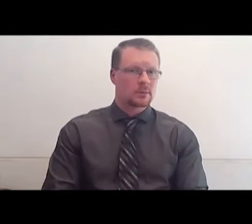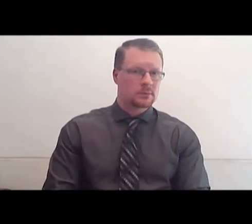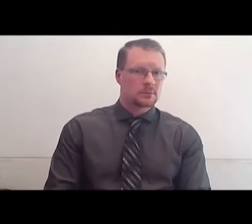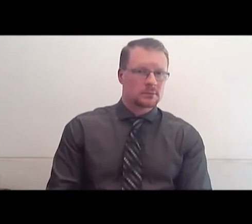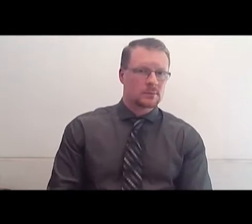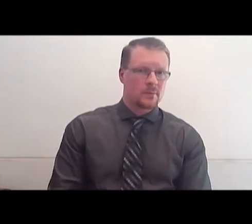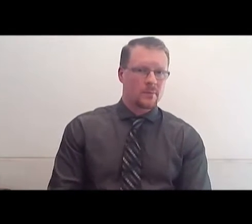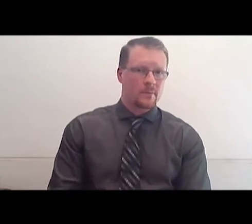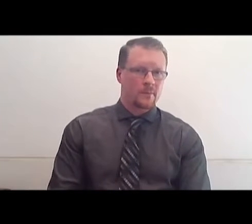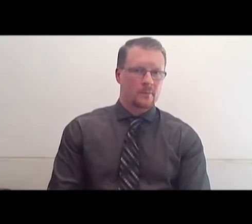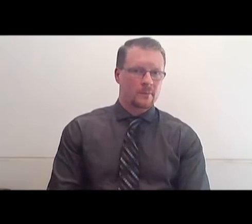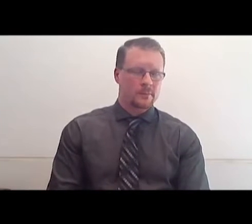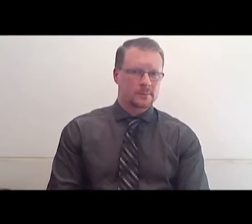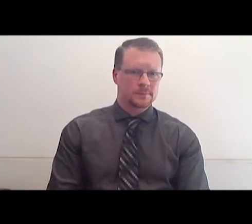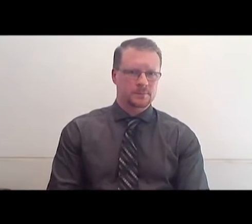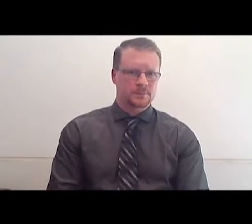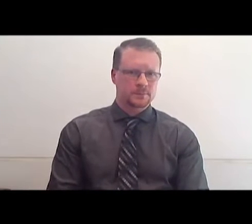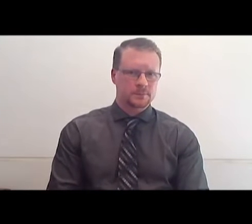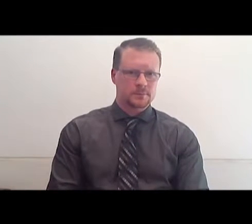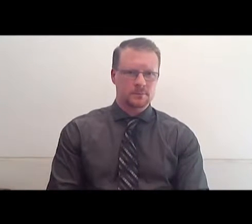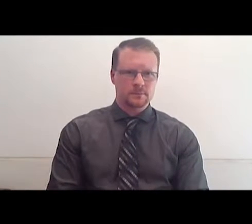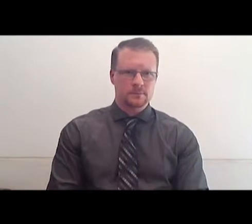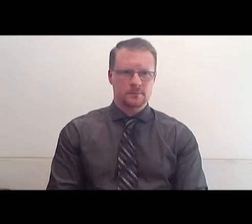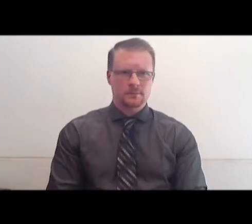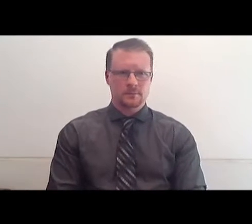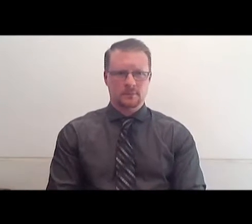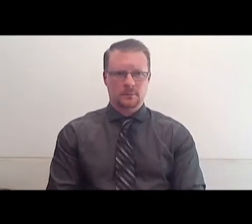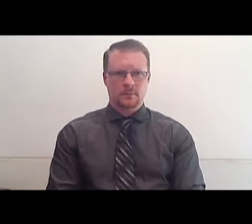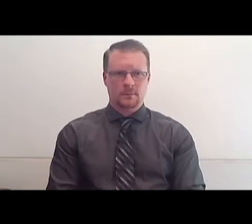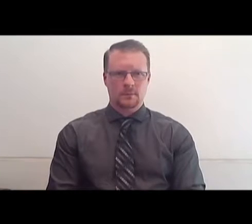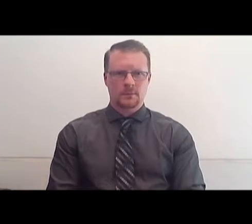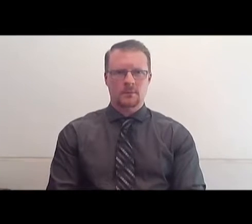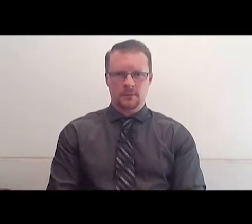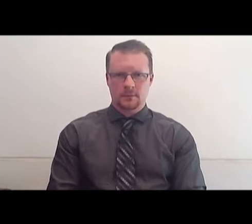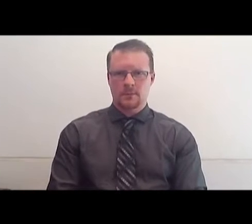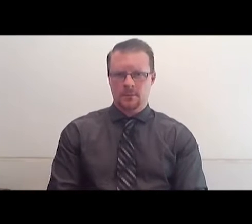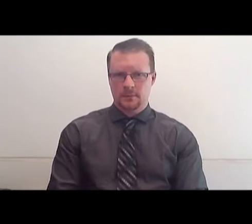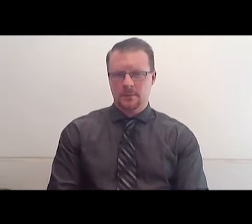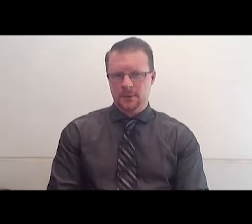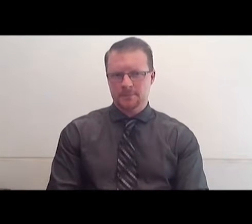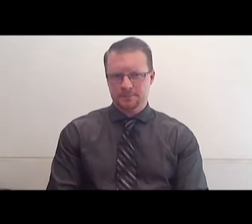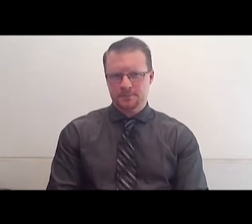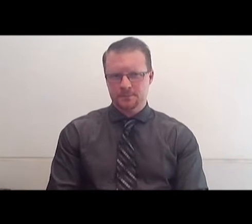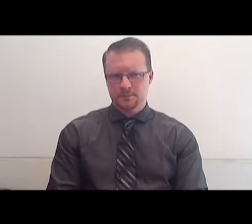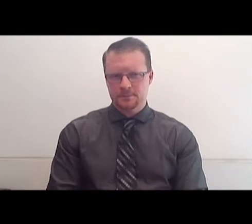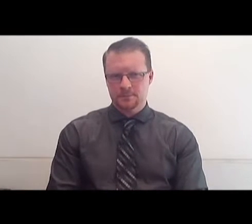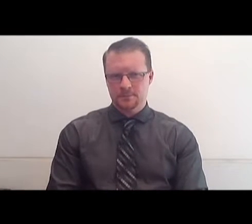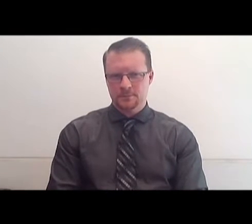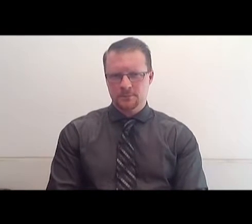disability is something that people incorporate within their own identity in a variety of ways.